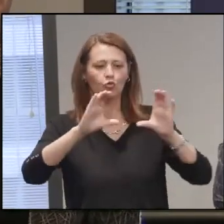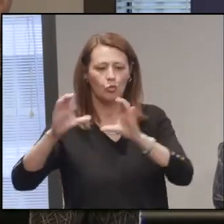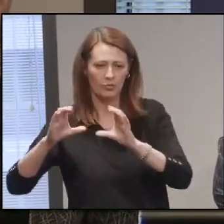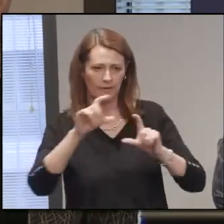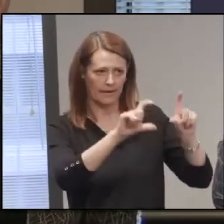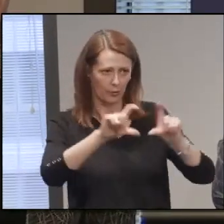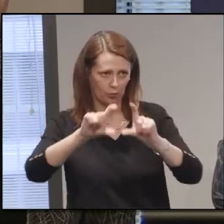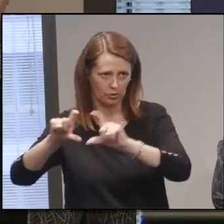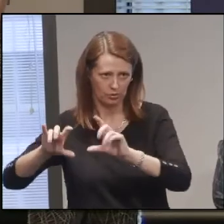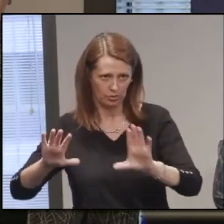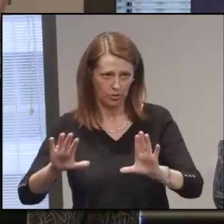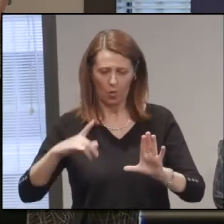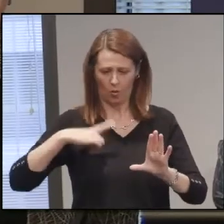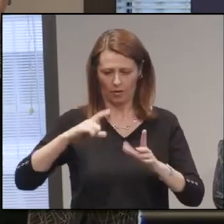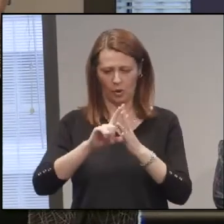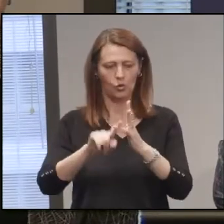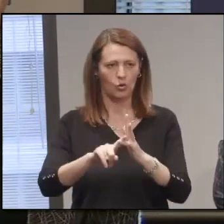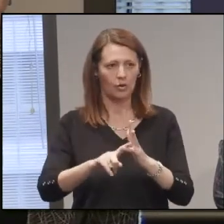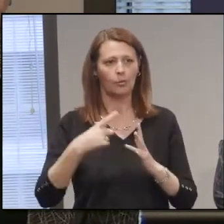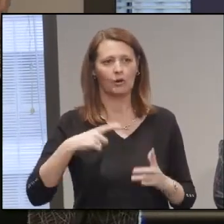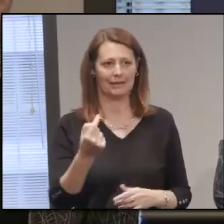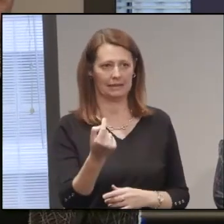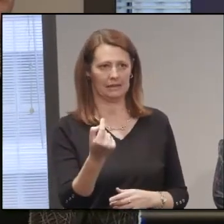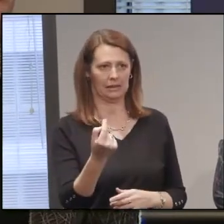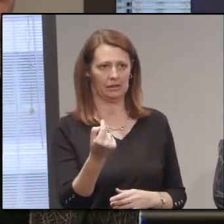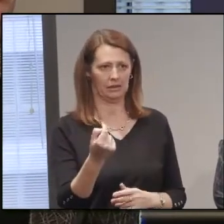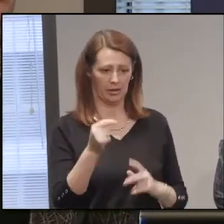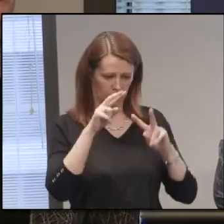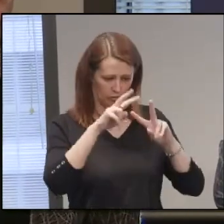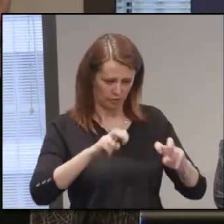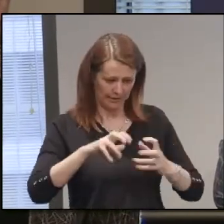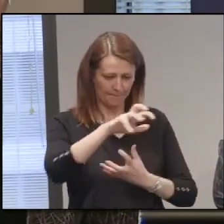the reason they do that is because that's the easy thing to do. Studying mixtures is really tough